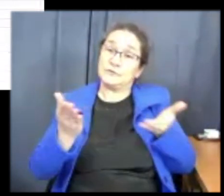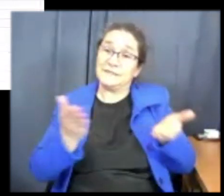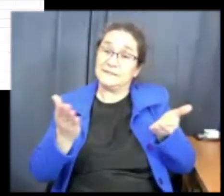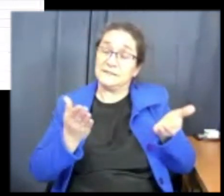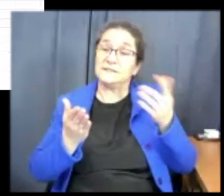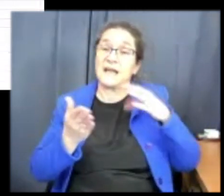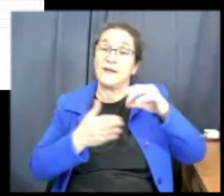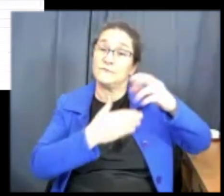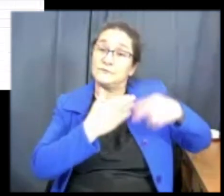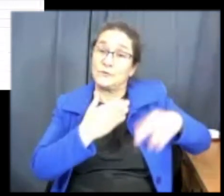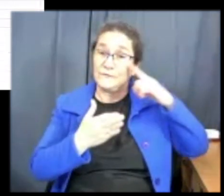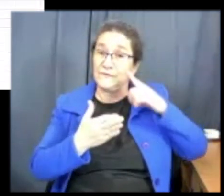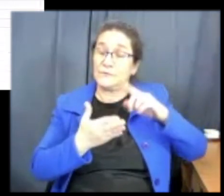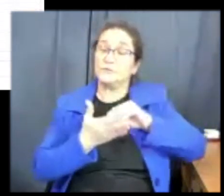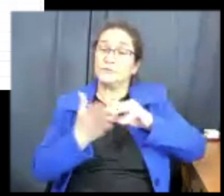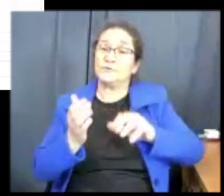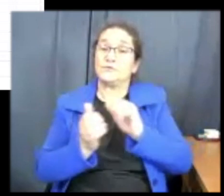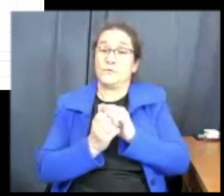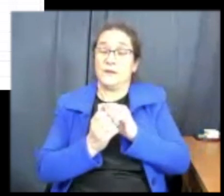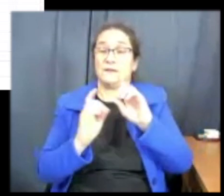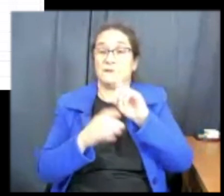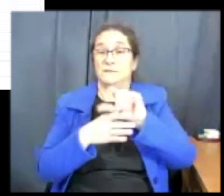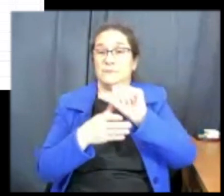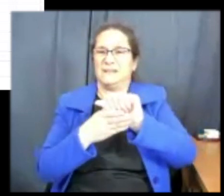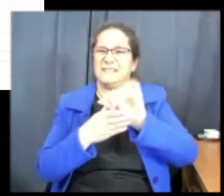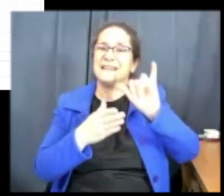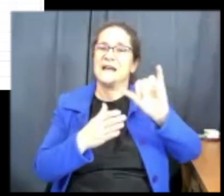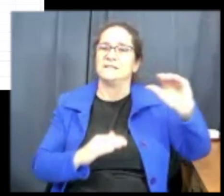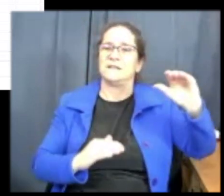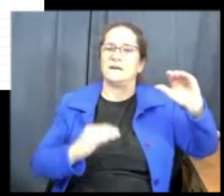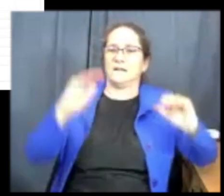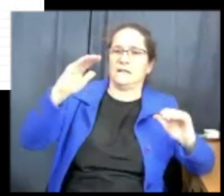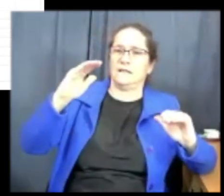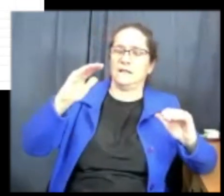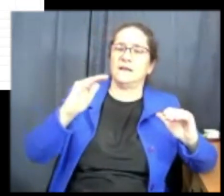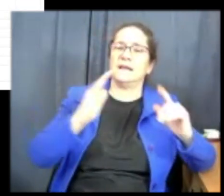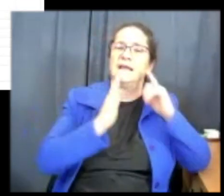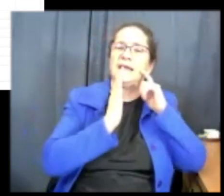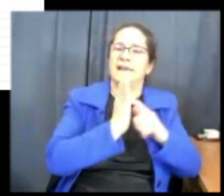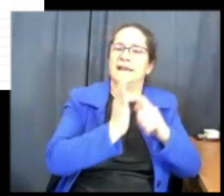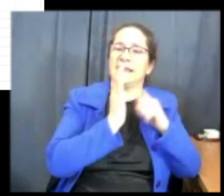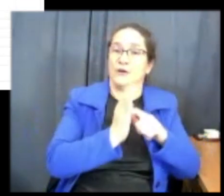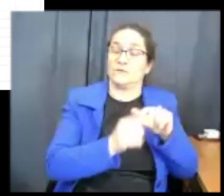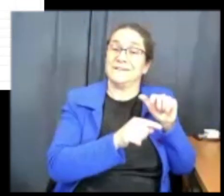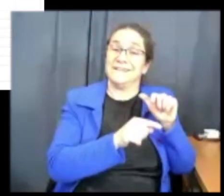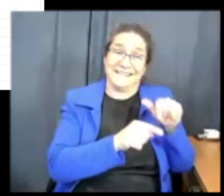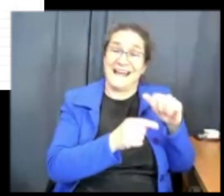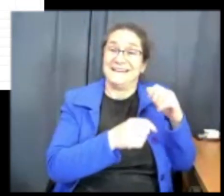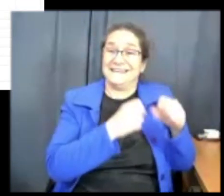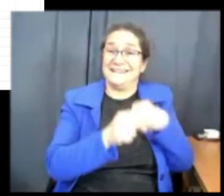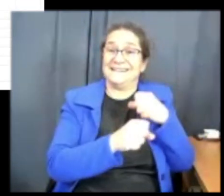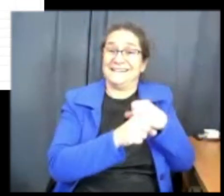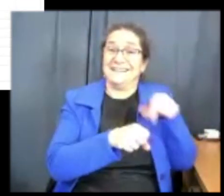And these are your disproportionality indicators and these are new this year so you only have the three years of trend data.